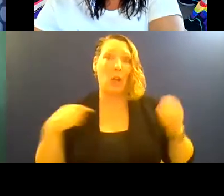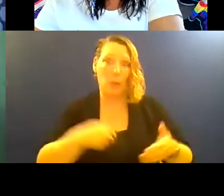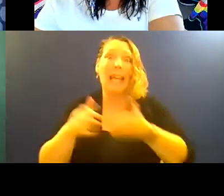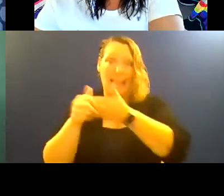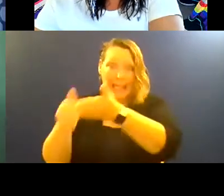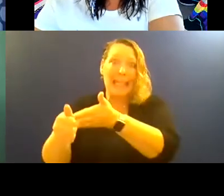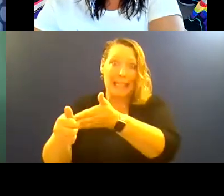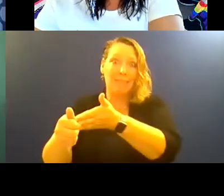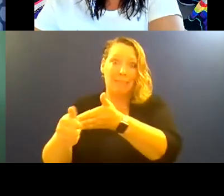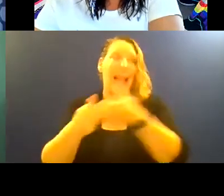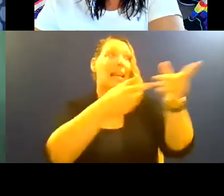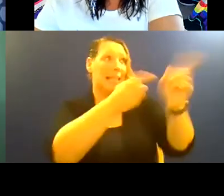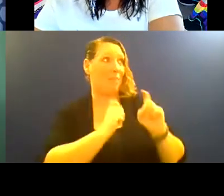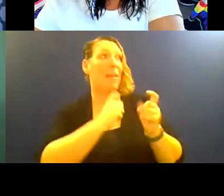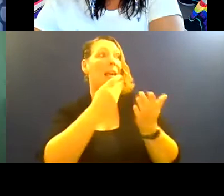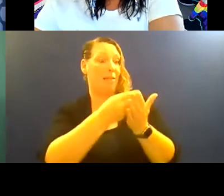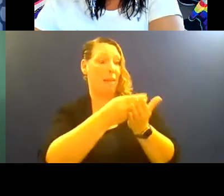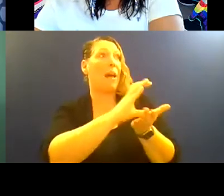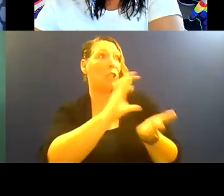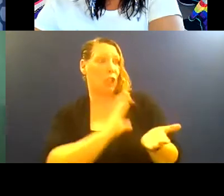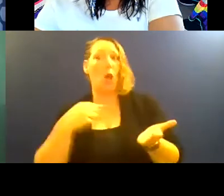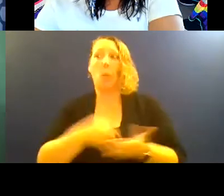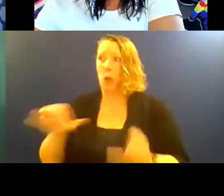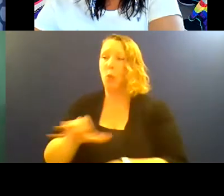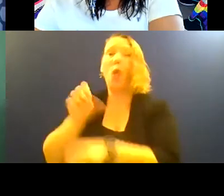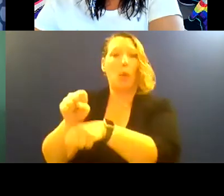we're going to lead it like give me the budget, then we'll do the work.